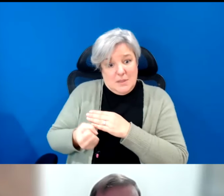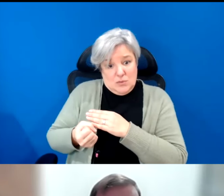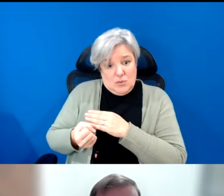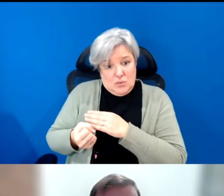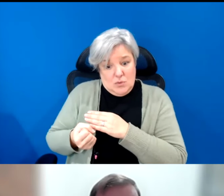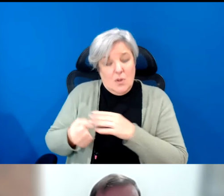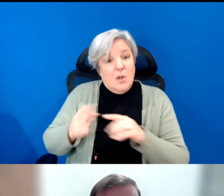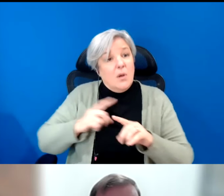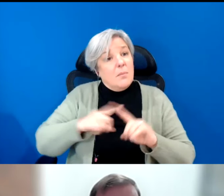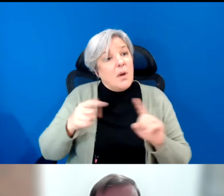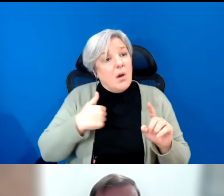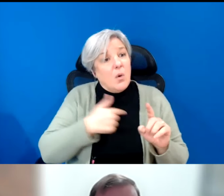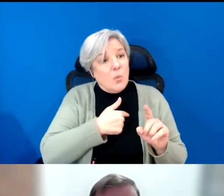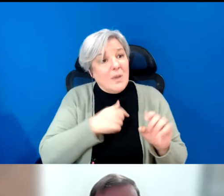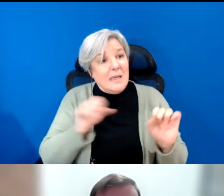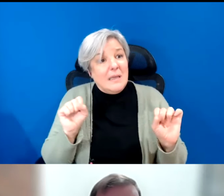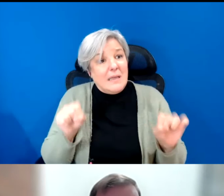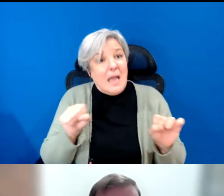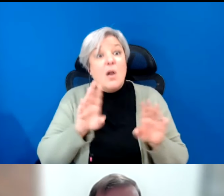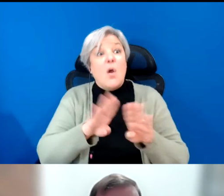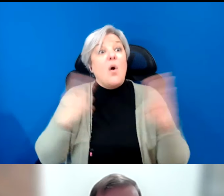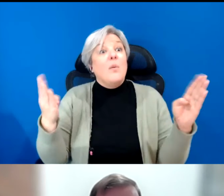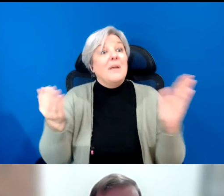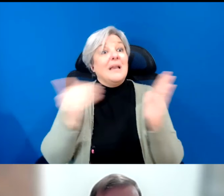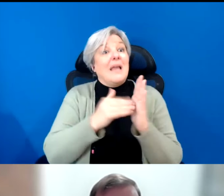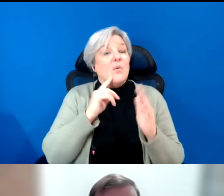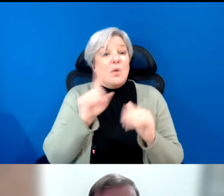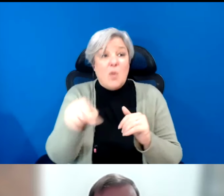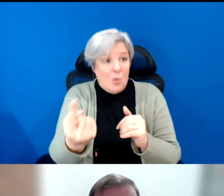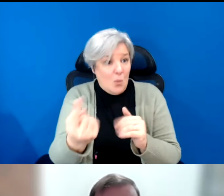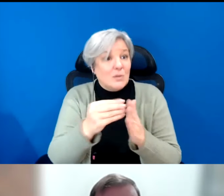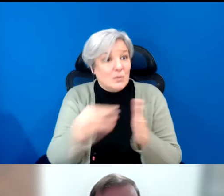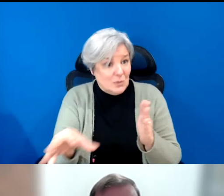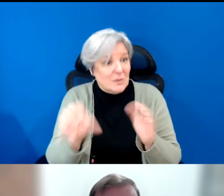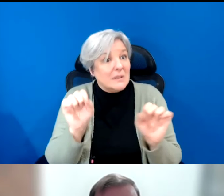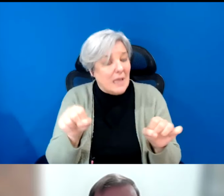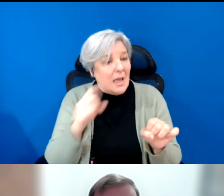but we're able to reopen with just that student for you to